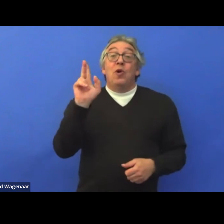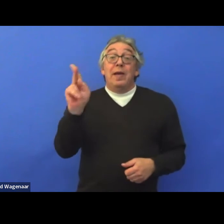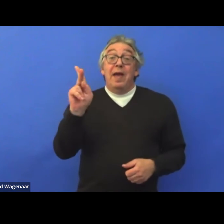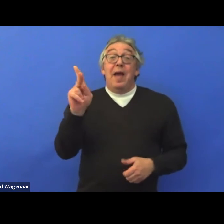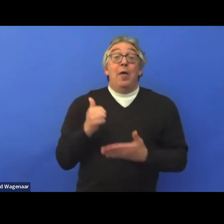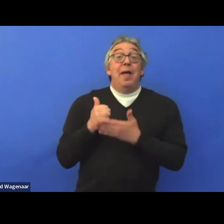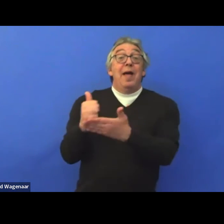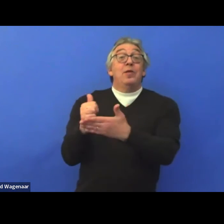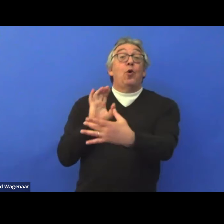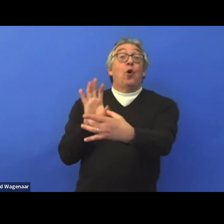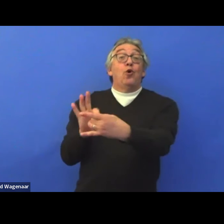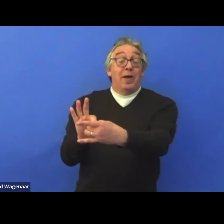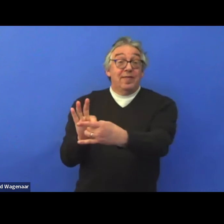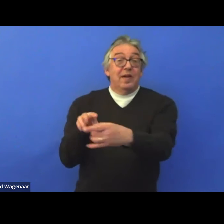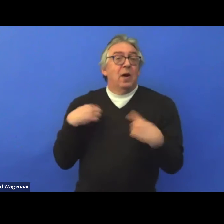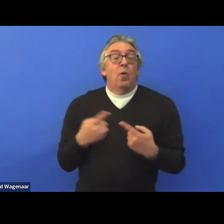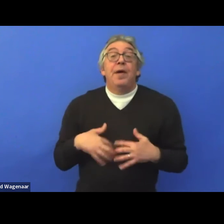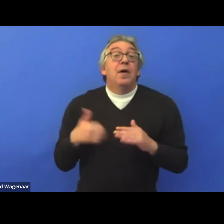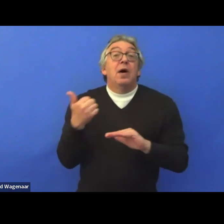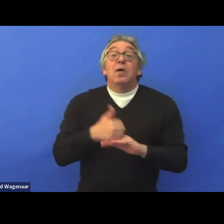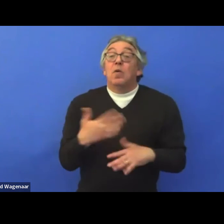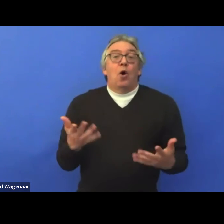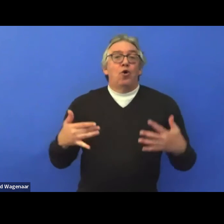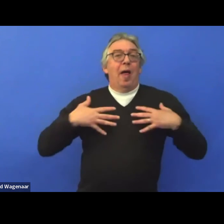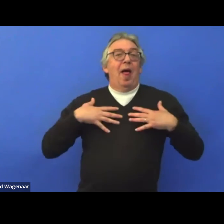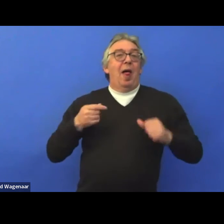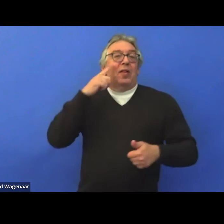A health check conducted and that looked at the elements